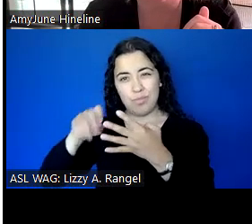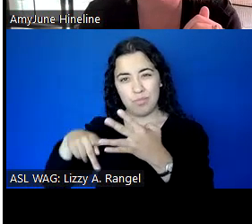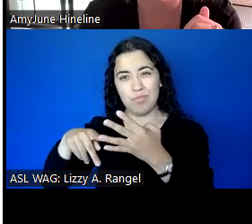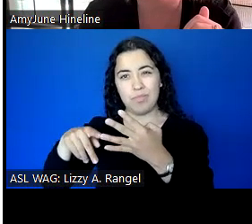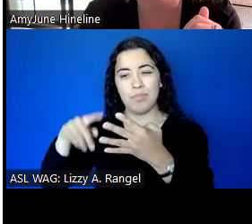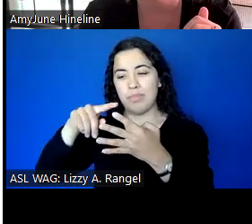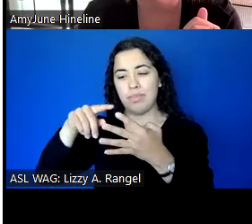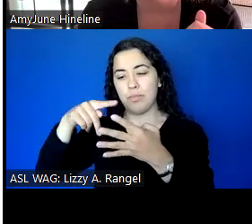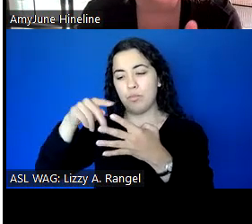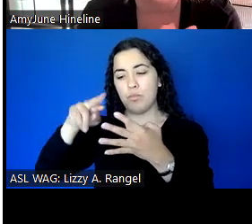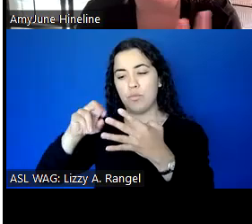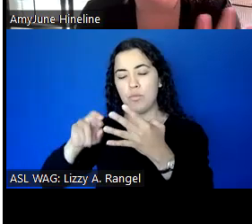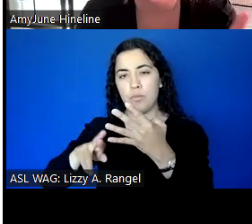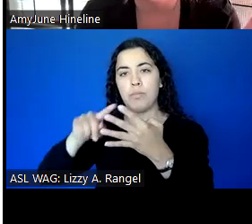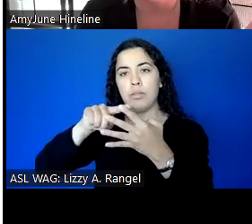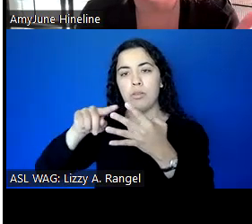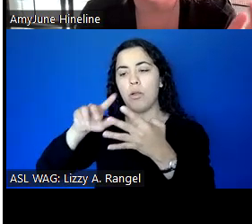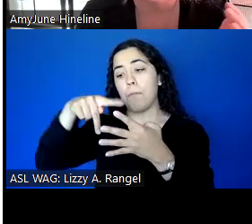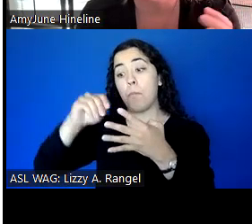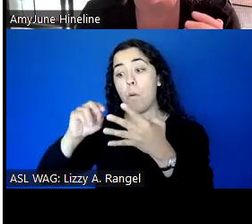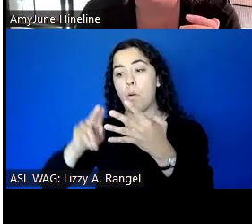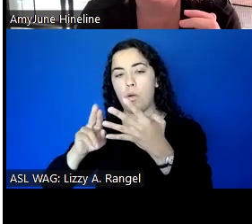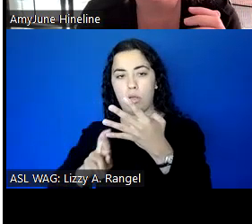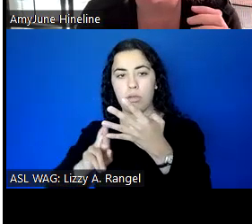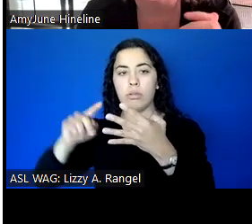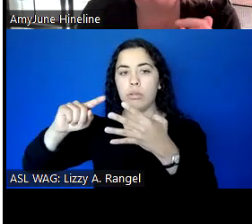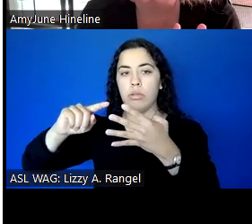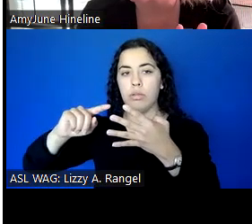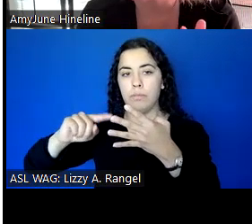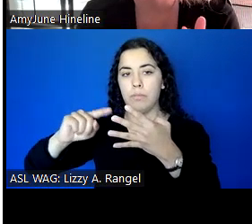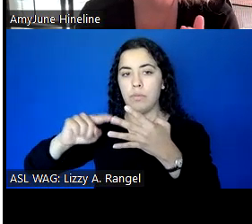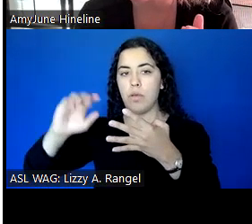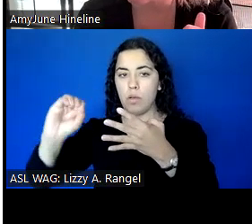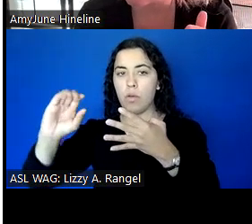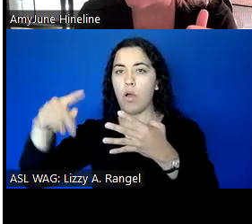these can be major barriers to folks, especially when these things aren't programmed right.